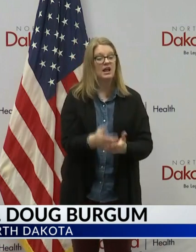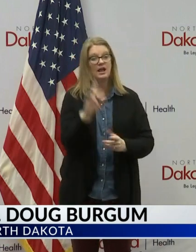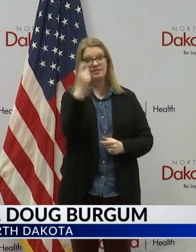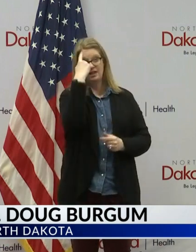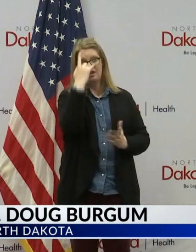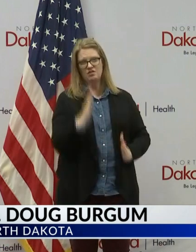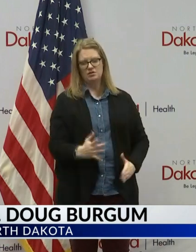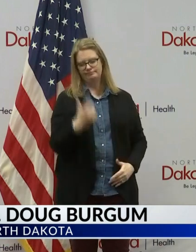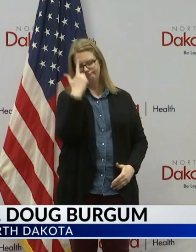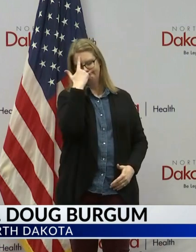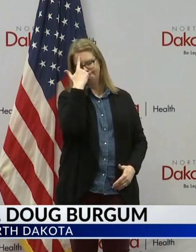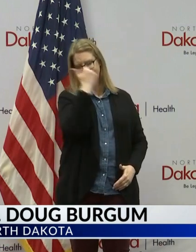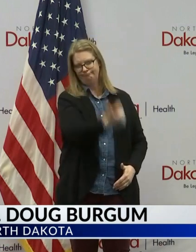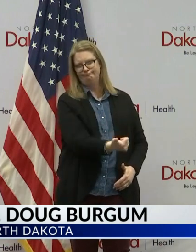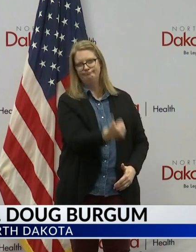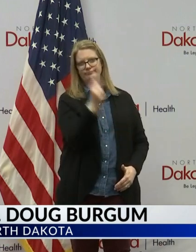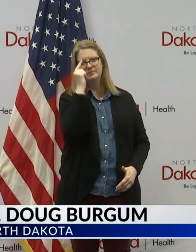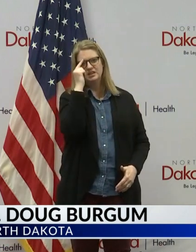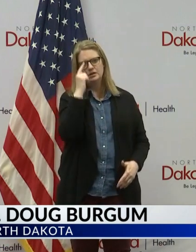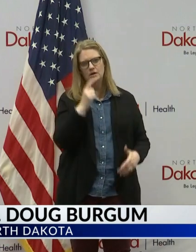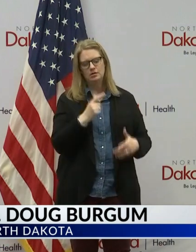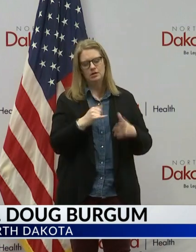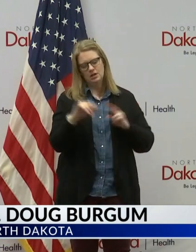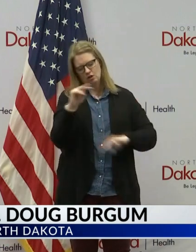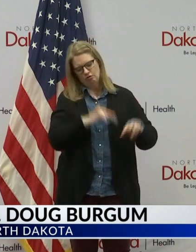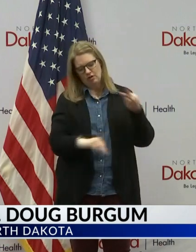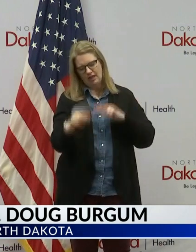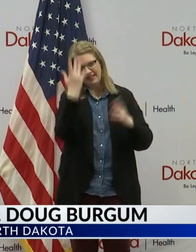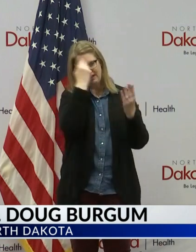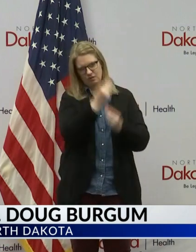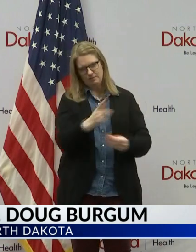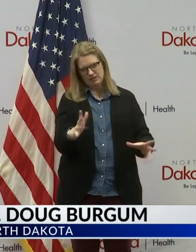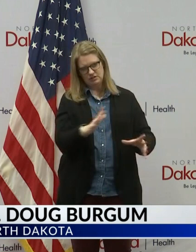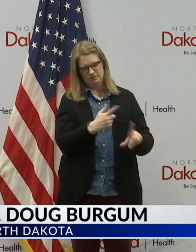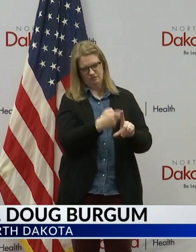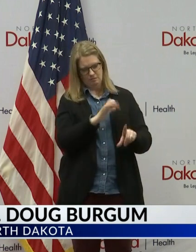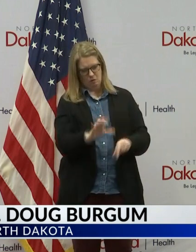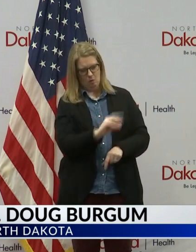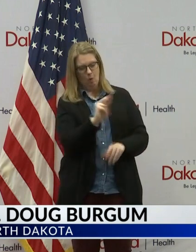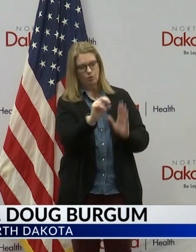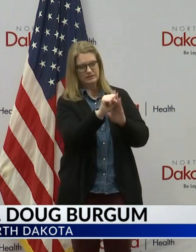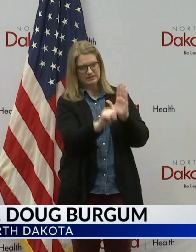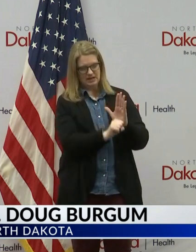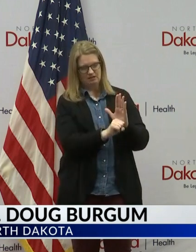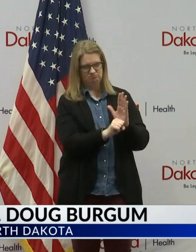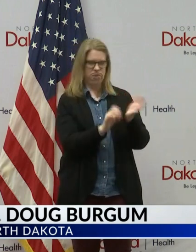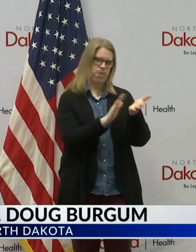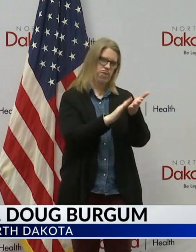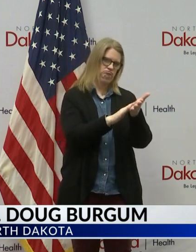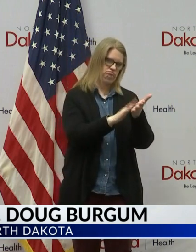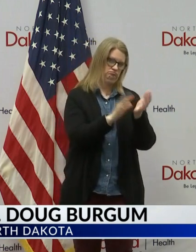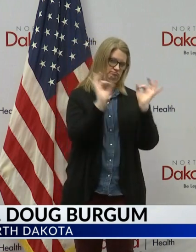AND THE DIRECTION OFFERED FOR THE GOVERNORS WAS DATABASE APPROACH WITH THE TIMING UP TO THE GOVERNORS BASED ON THE DATA